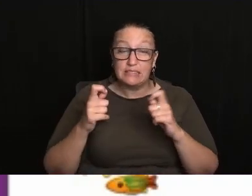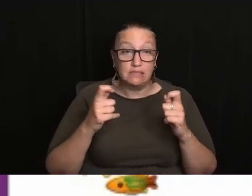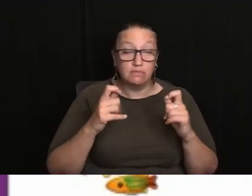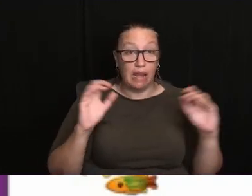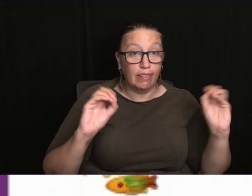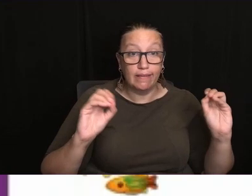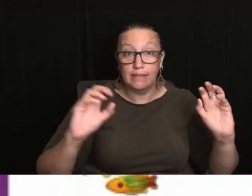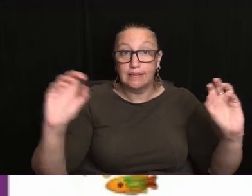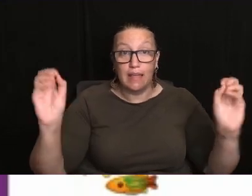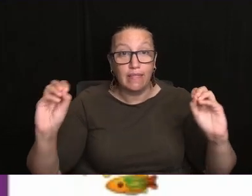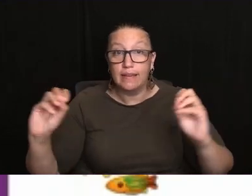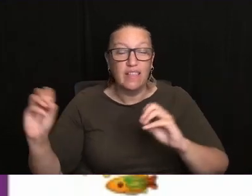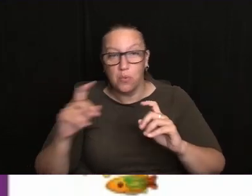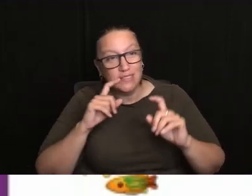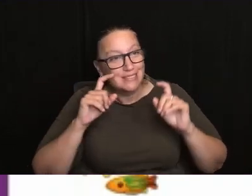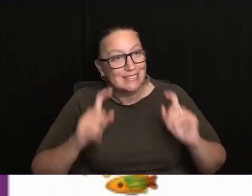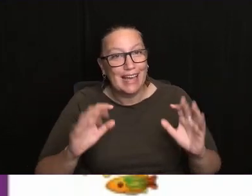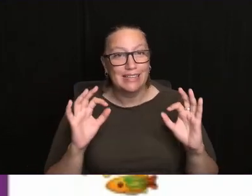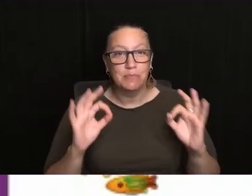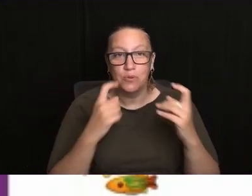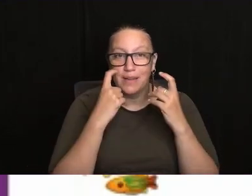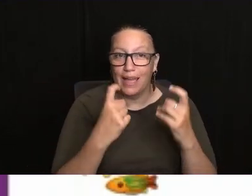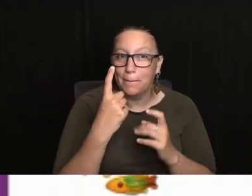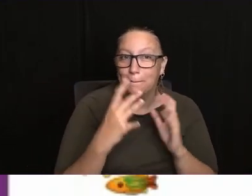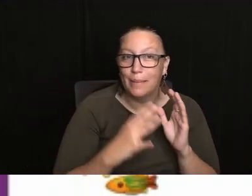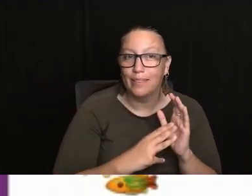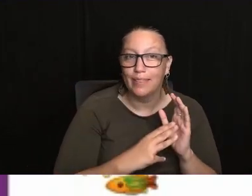after a month of special care Carter started putting on some weight and he was able to